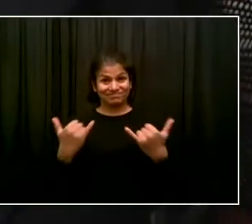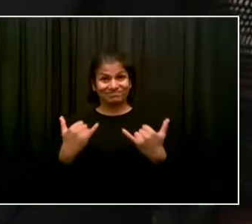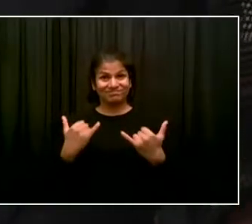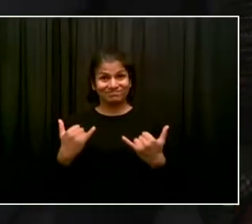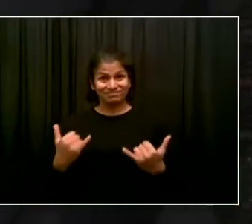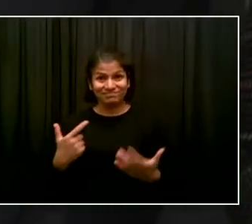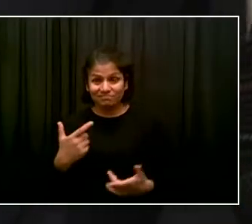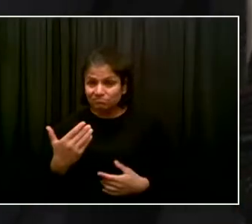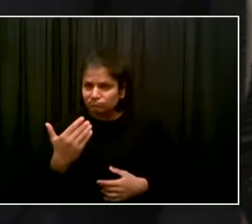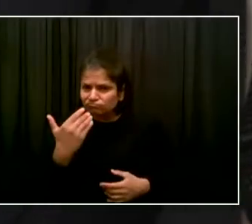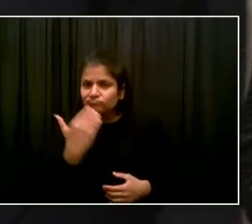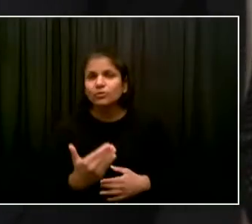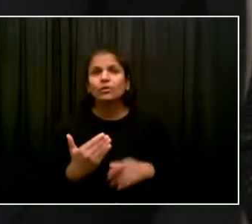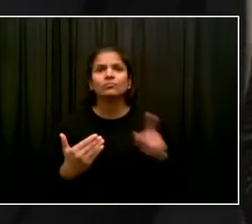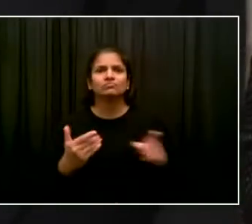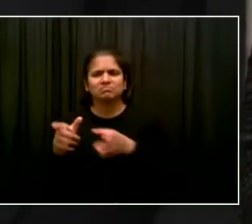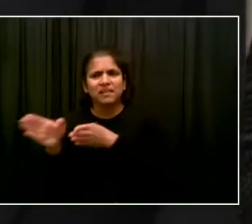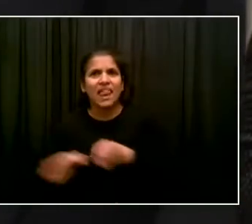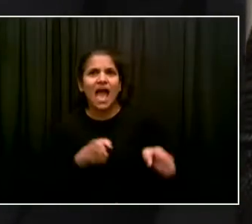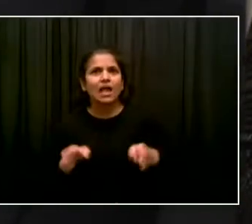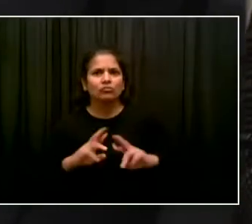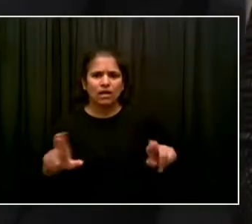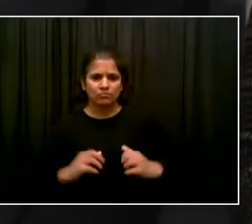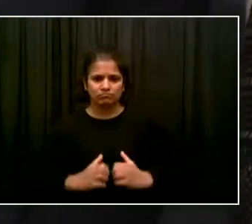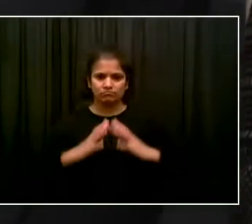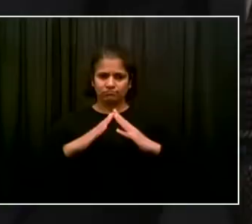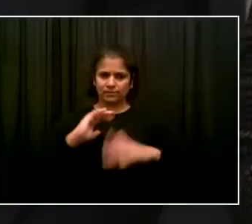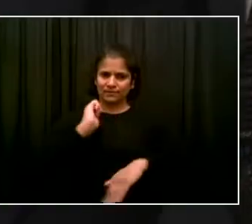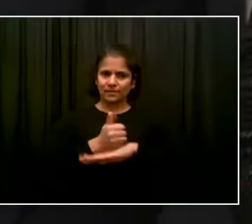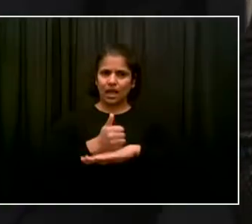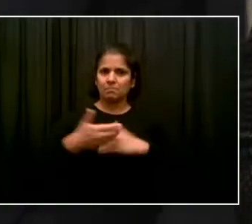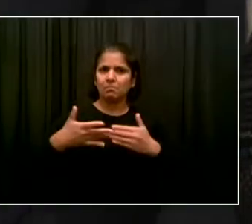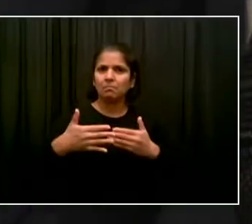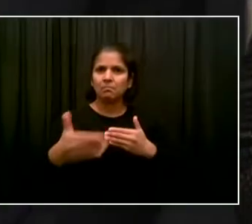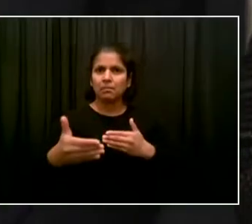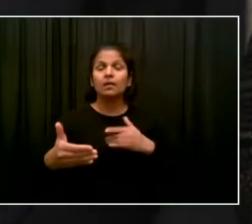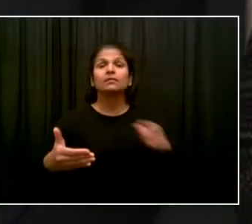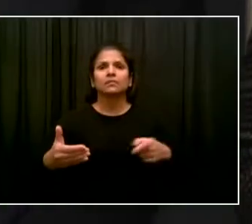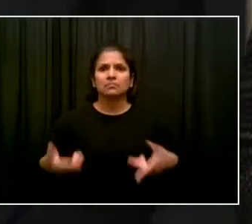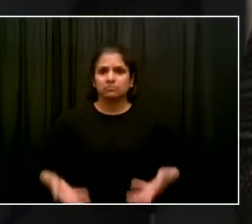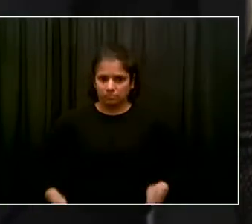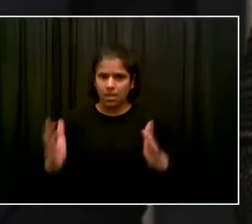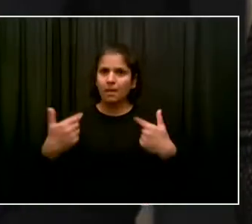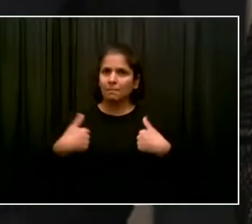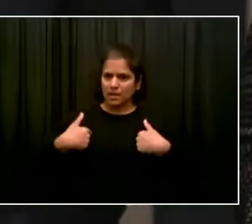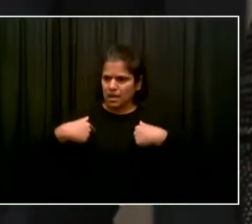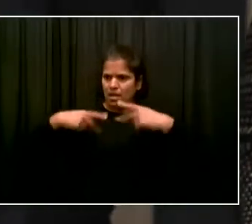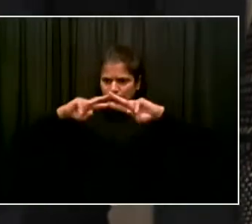AUSTIN. IT'S A BLUEPRINT FOR US TO LOOK